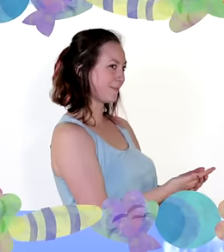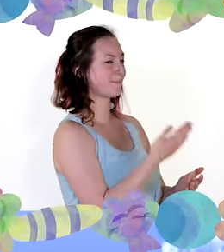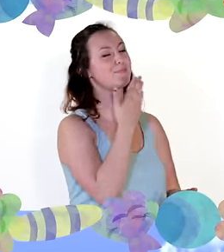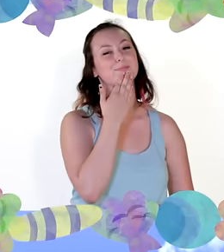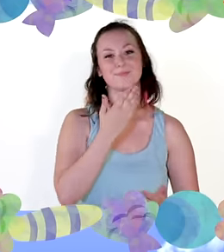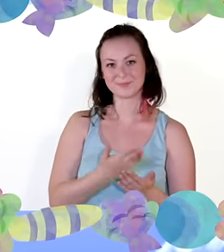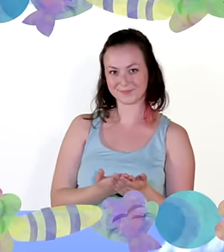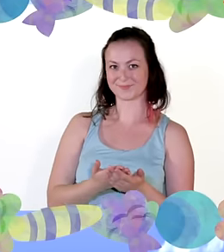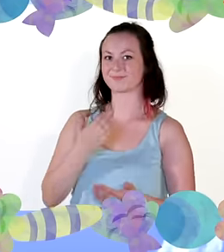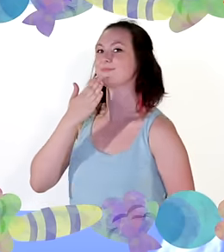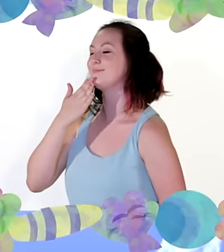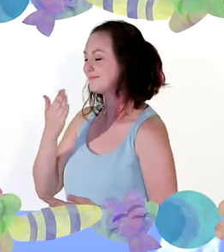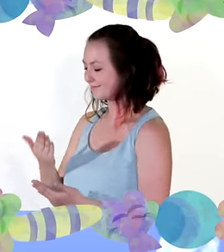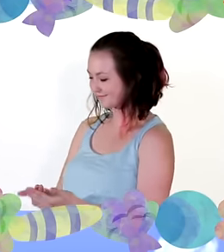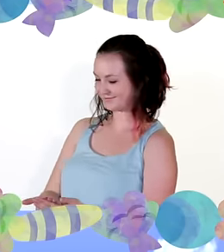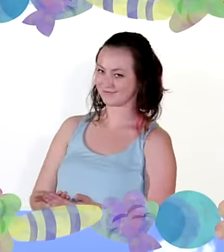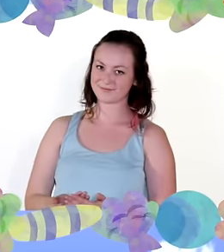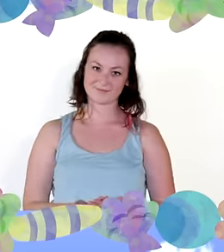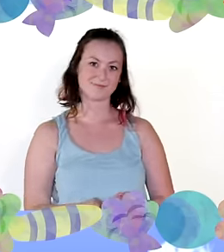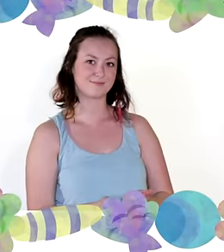Mahalo, mahalo, mahalo